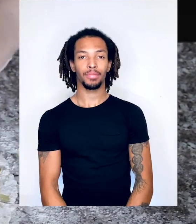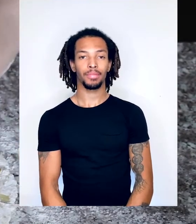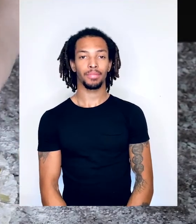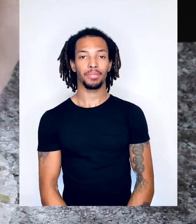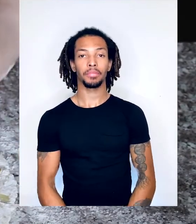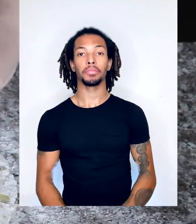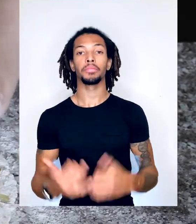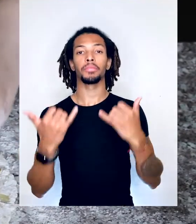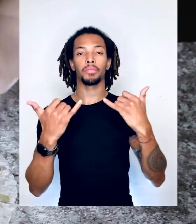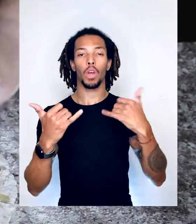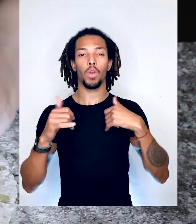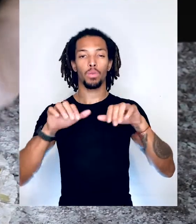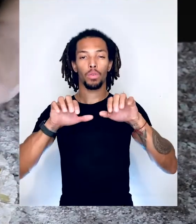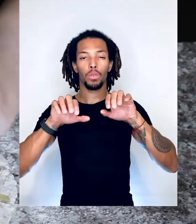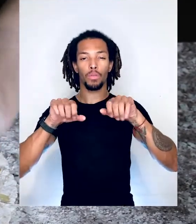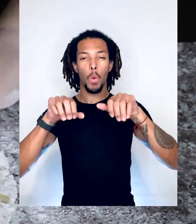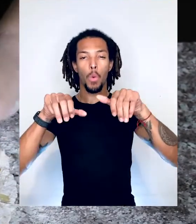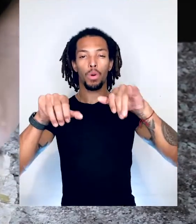and i'm going to roll it up into a jelly roll...